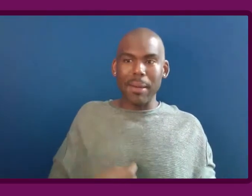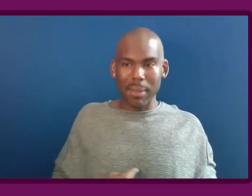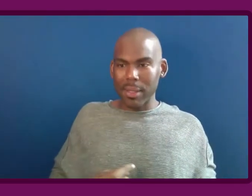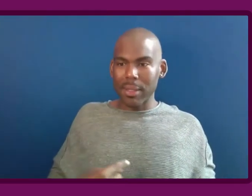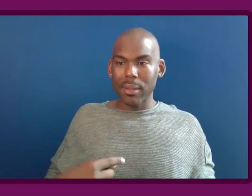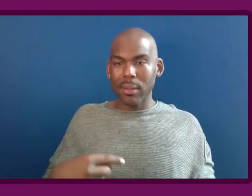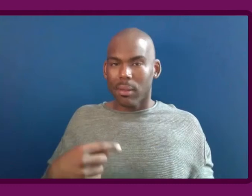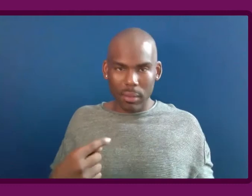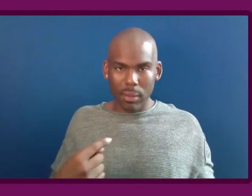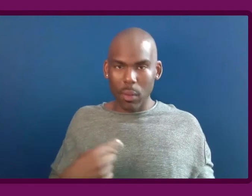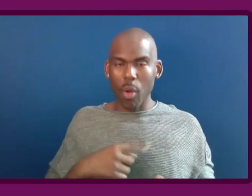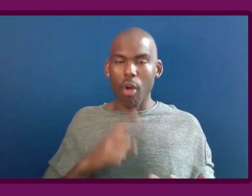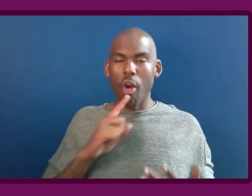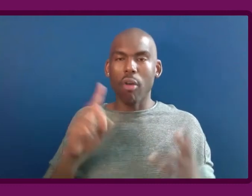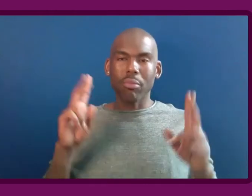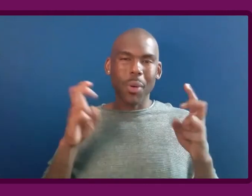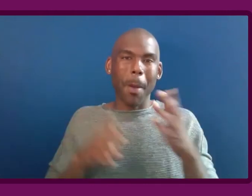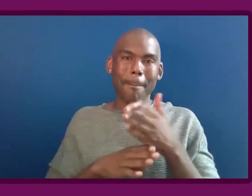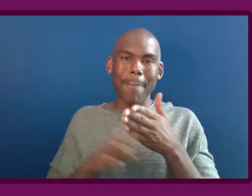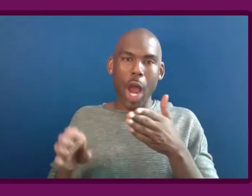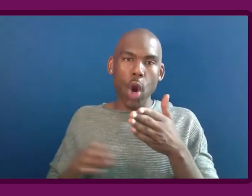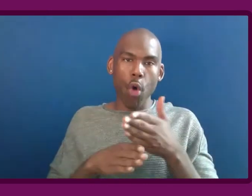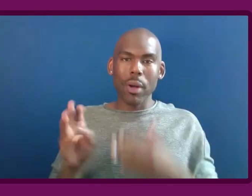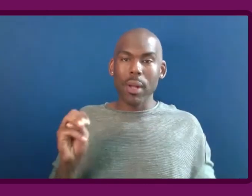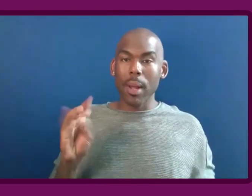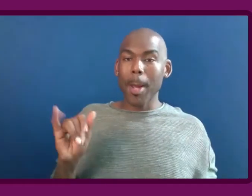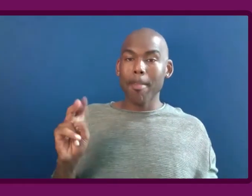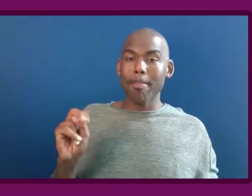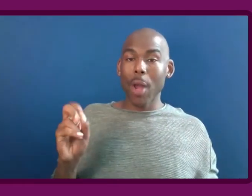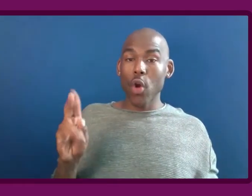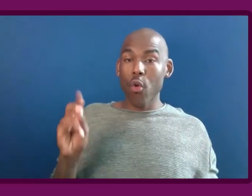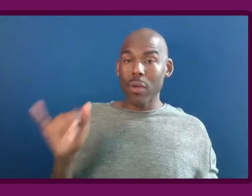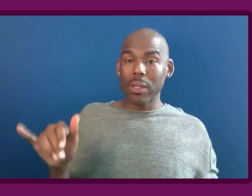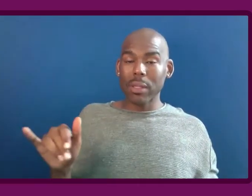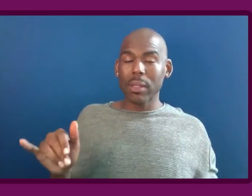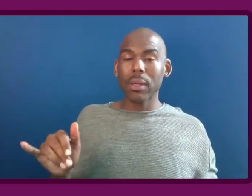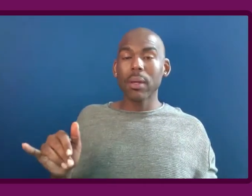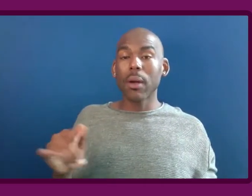we're ... If we're called a minority, we're huge. Ashley Inkumsah: